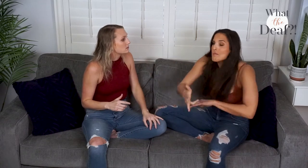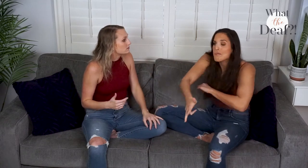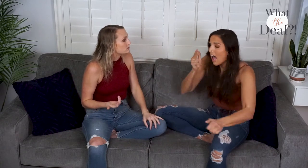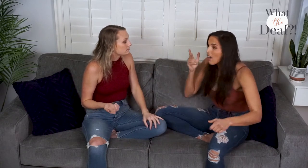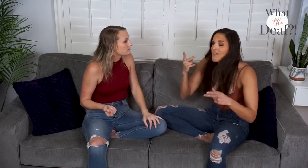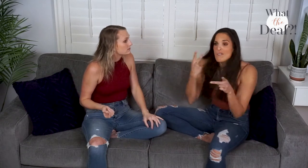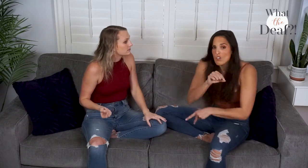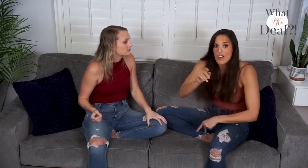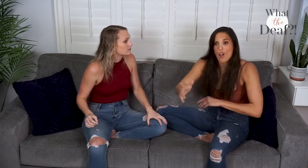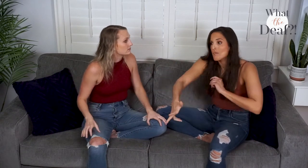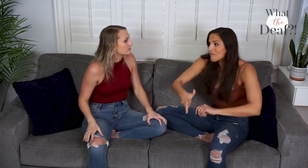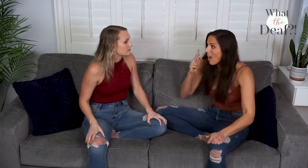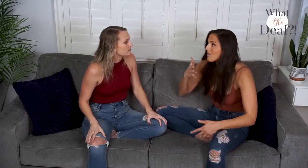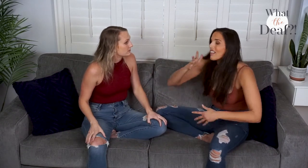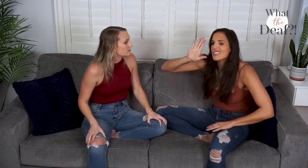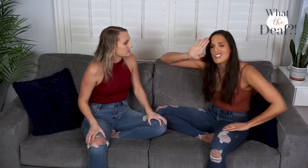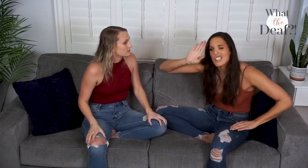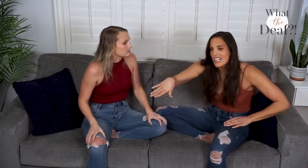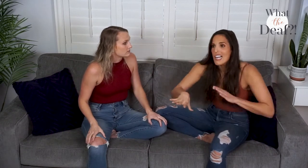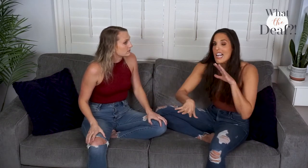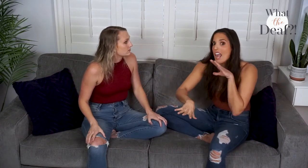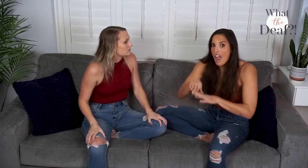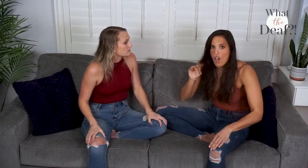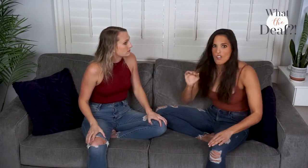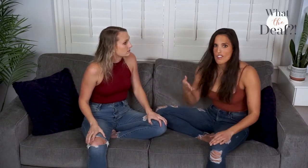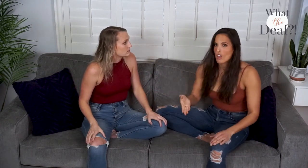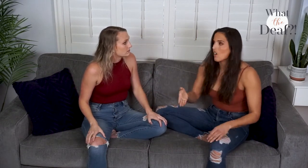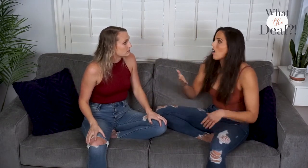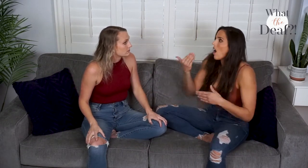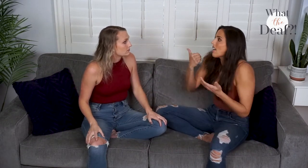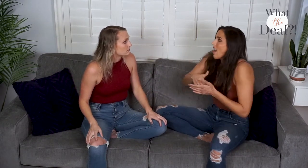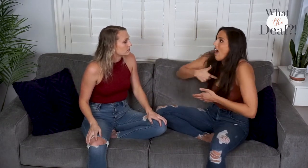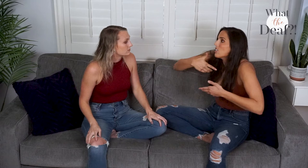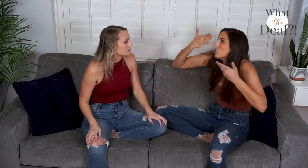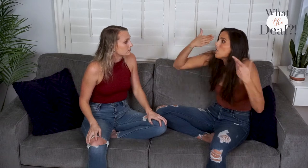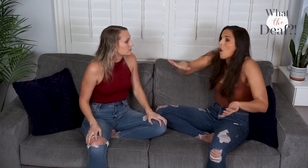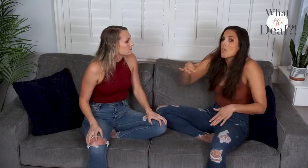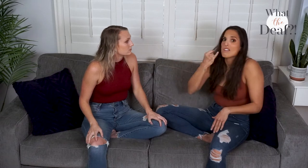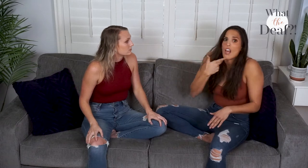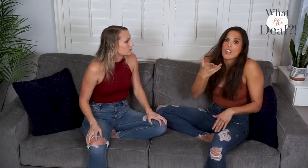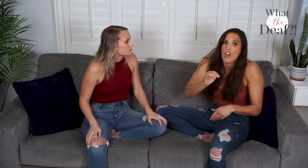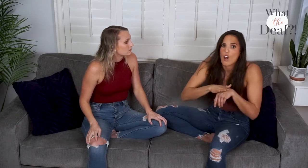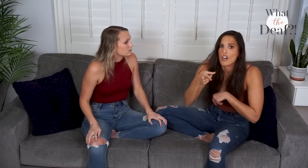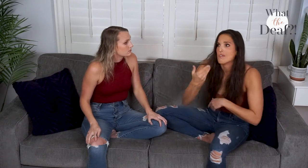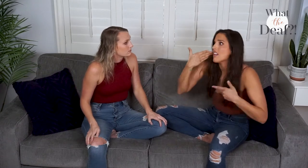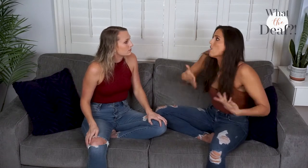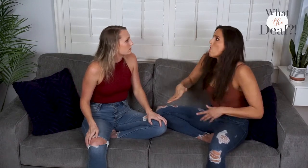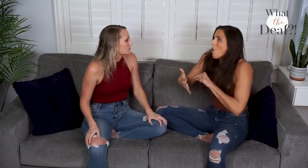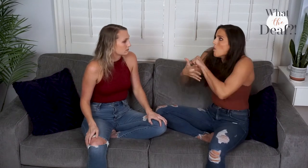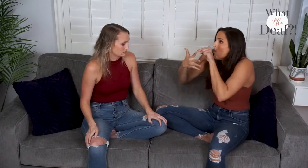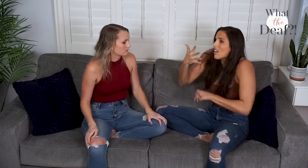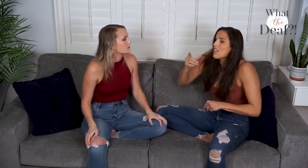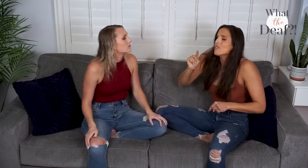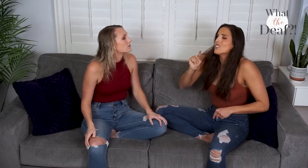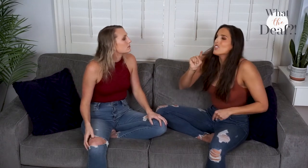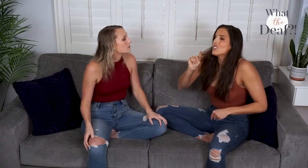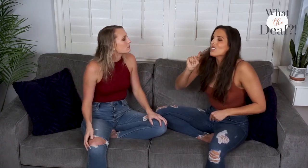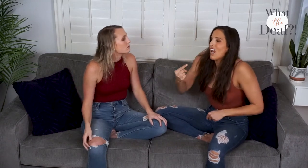“Back up! Go, just go, let’s get outta here. Like get outta there!” I don’t know if he had a gun on him, I didn’t know anything! Right.